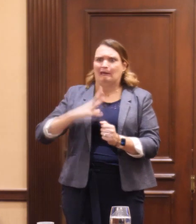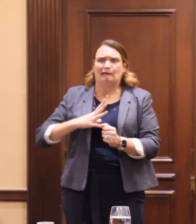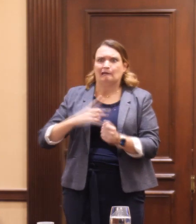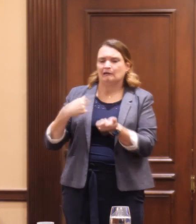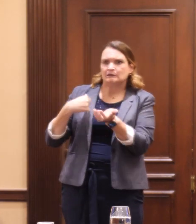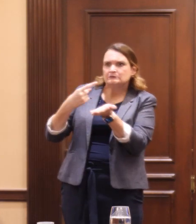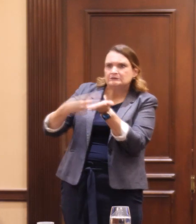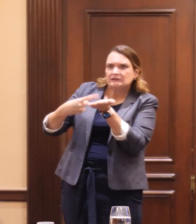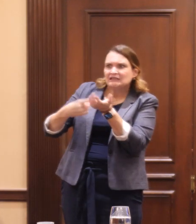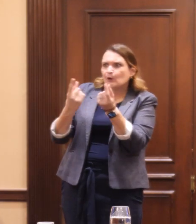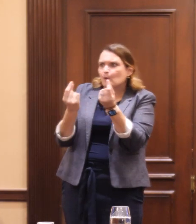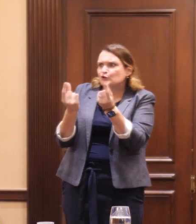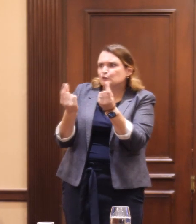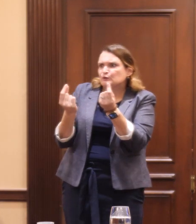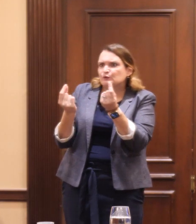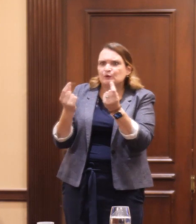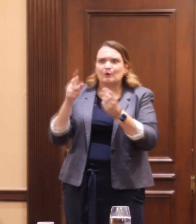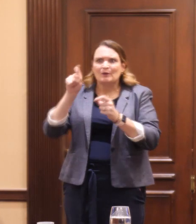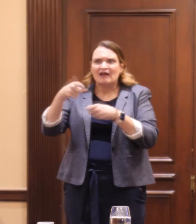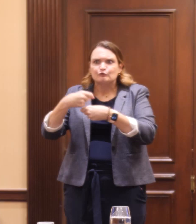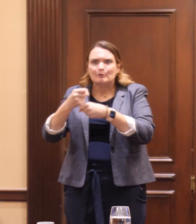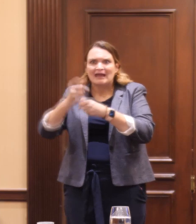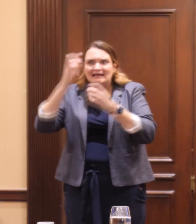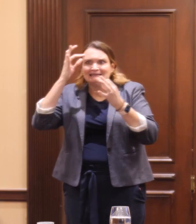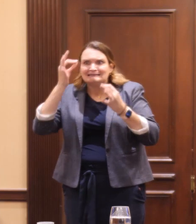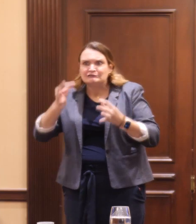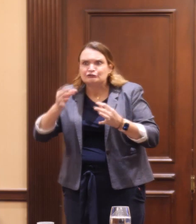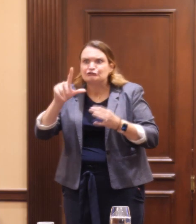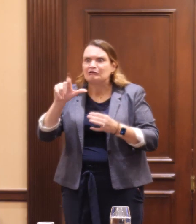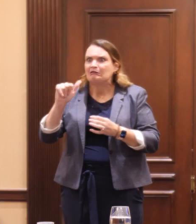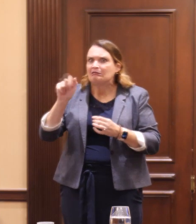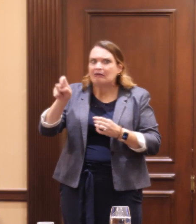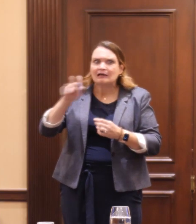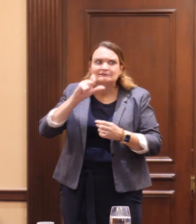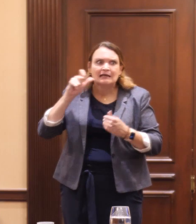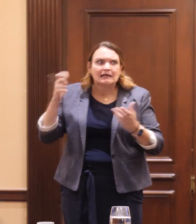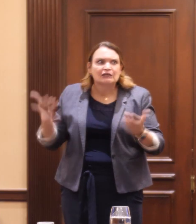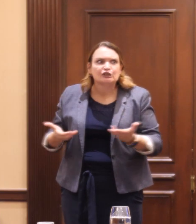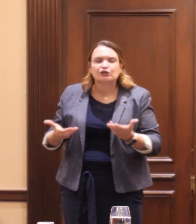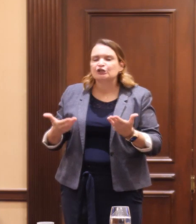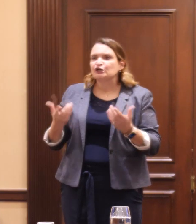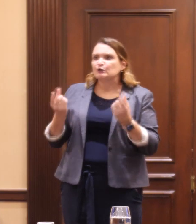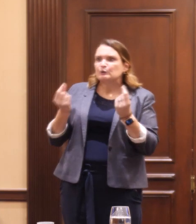we're going to do; we got to make a decision. And Lex isn't going to be here. And she